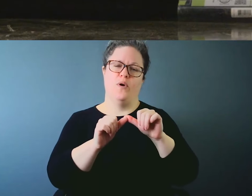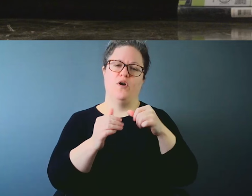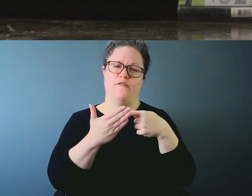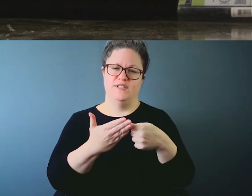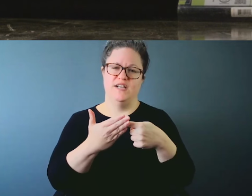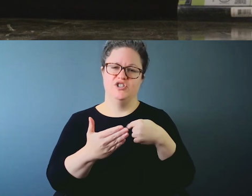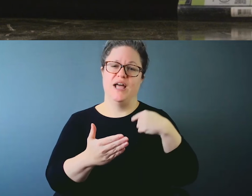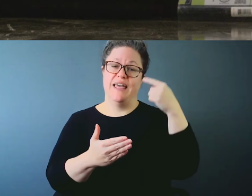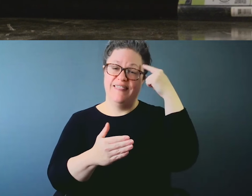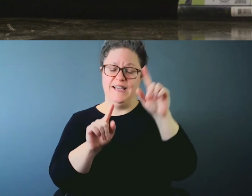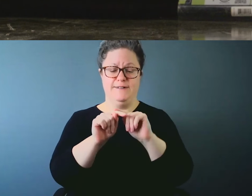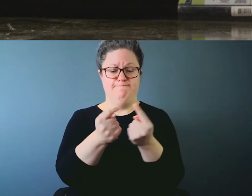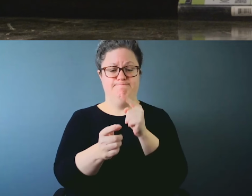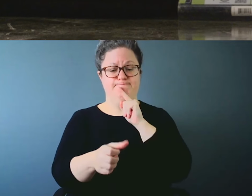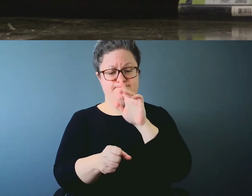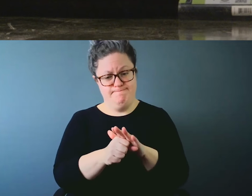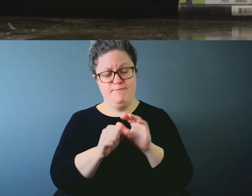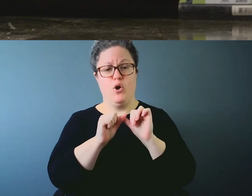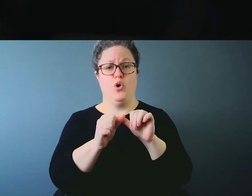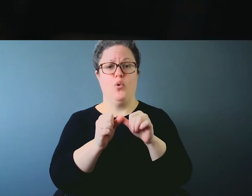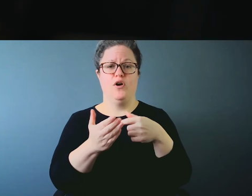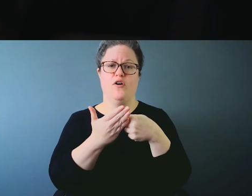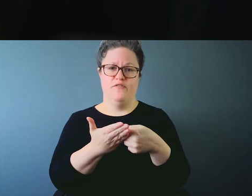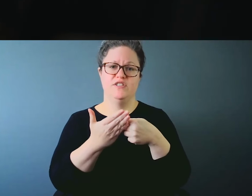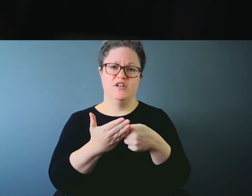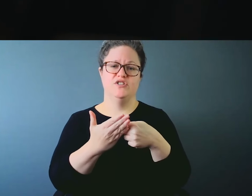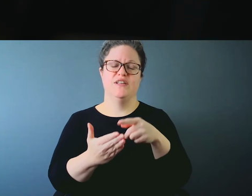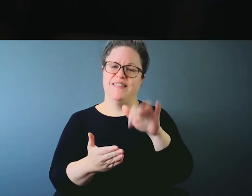And I think the commitment to an ongoing conversation is what is really important.